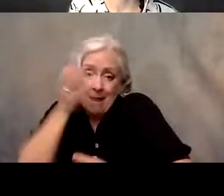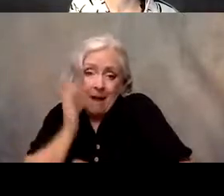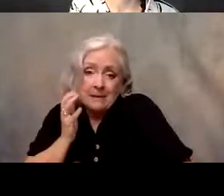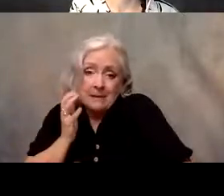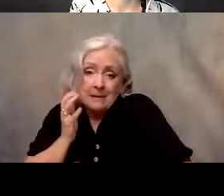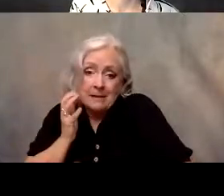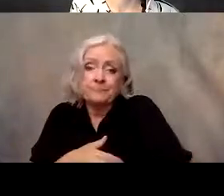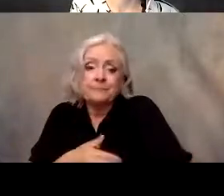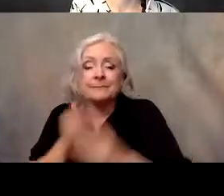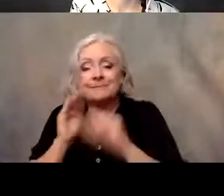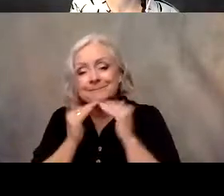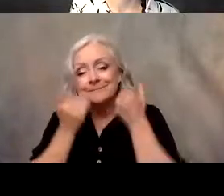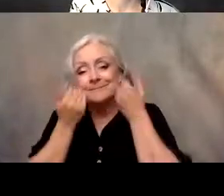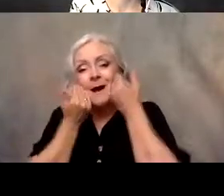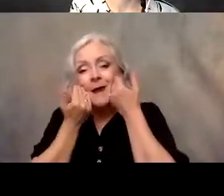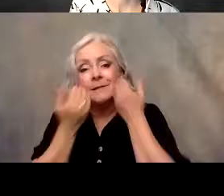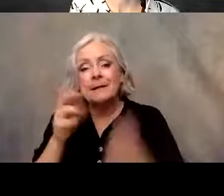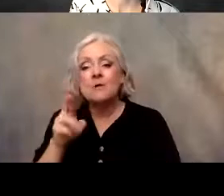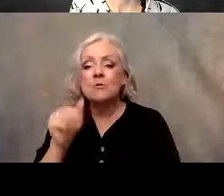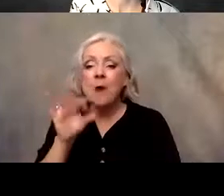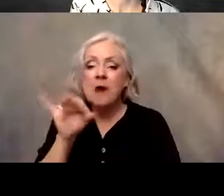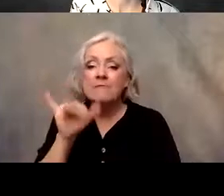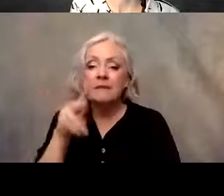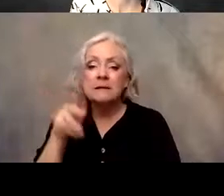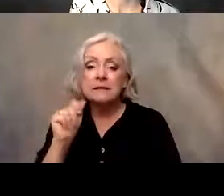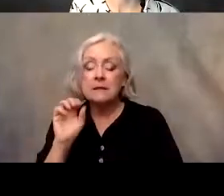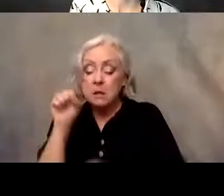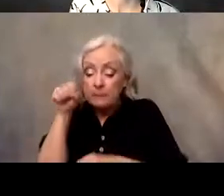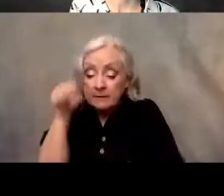Rafiki bends over Simba, the baby lion, and shakes his walking stick,